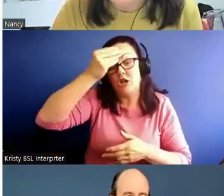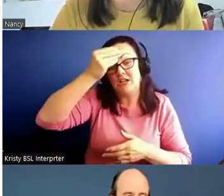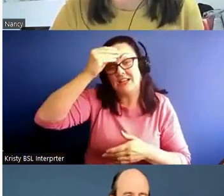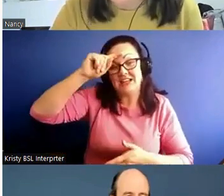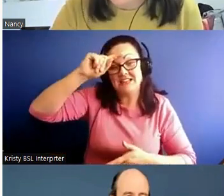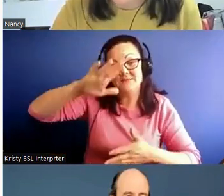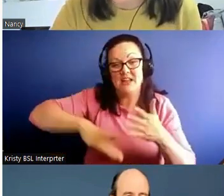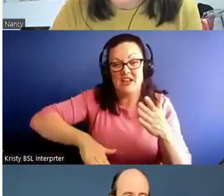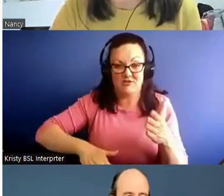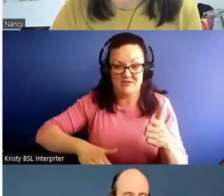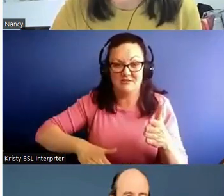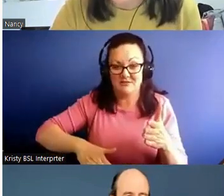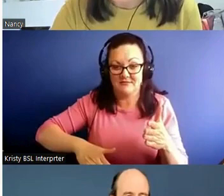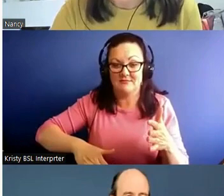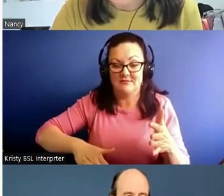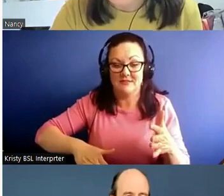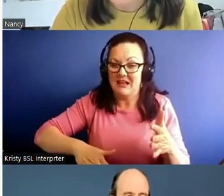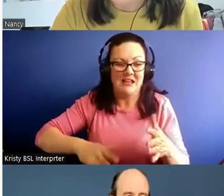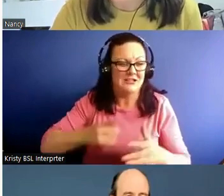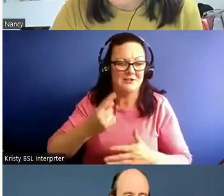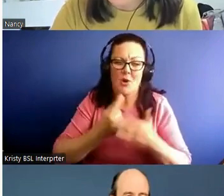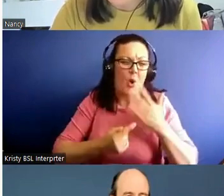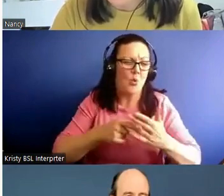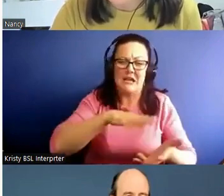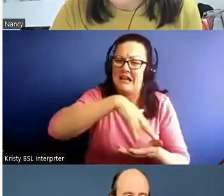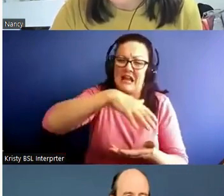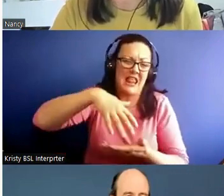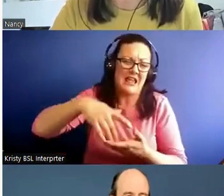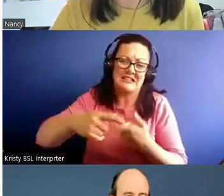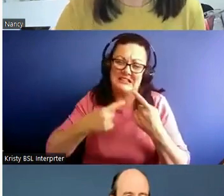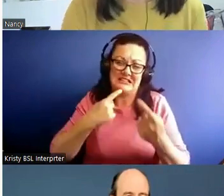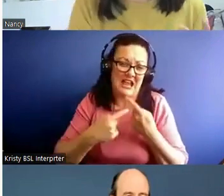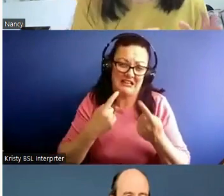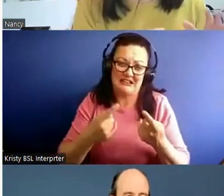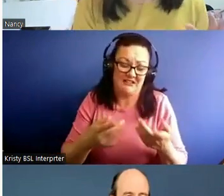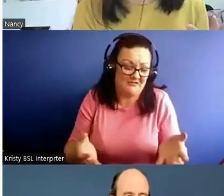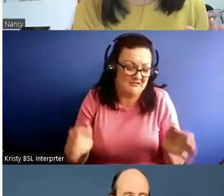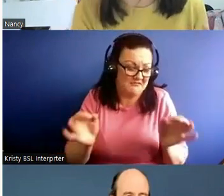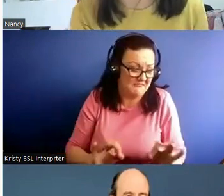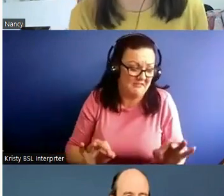than just getting data for the sake of data. So I think that is